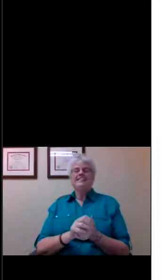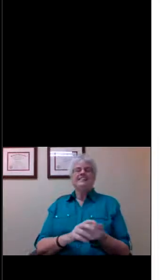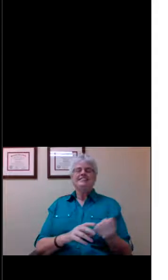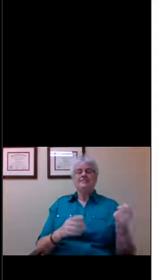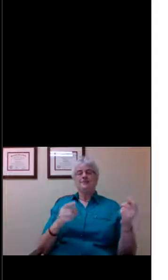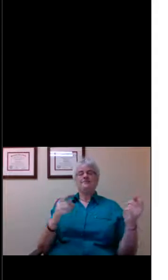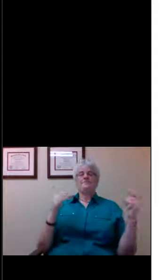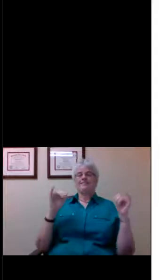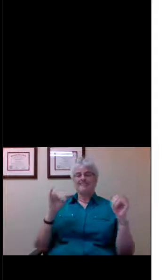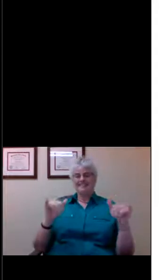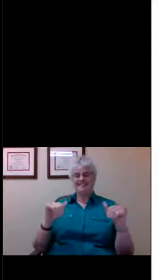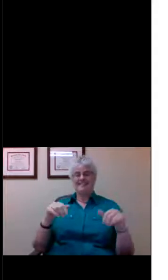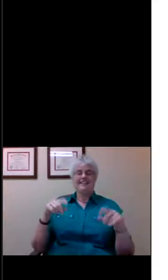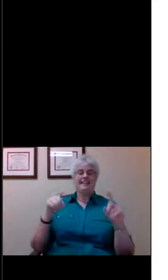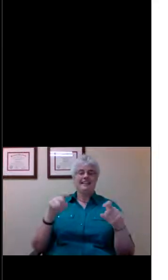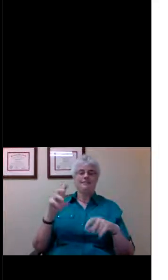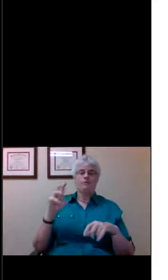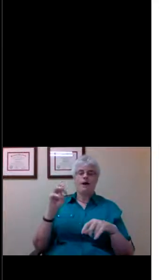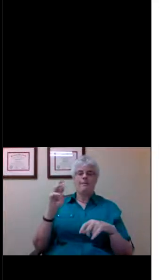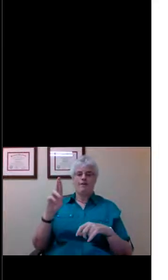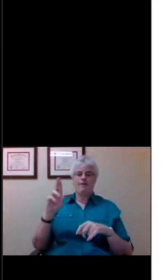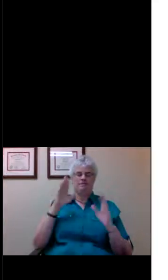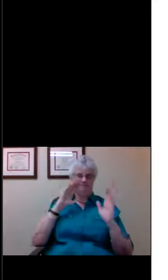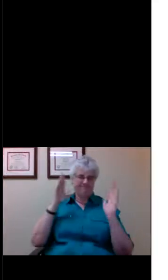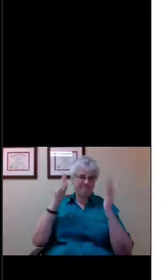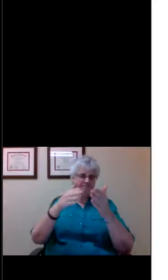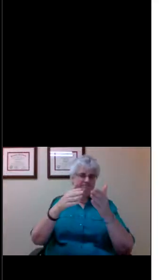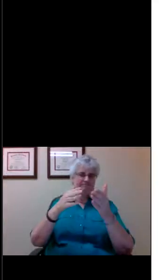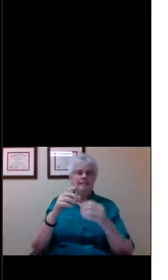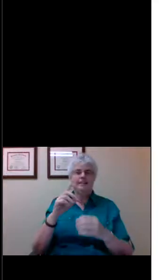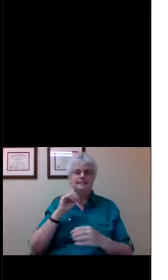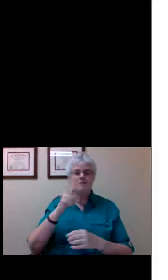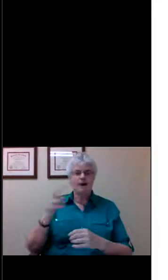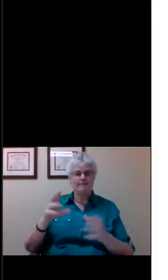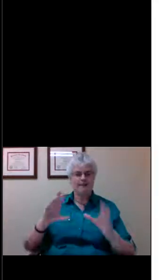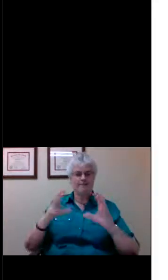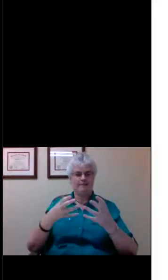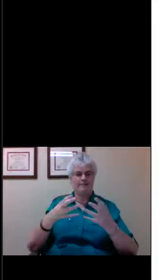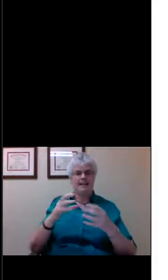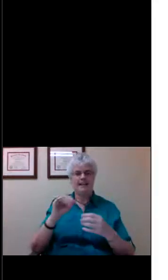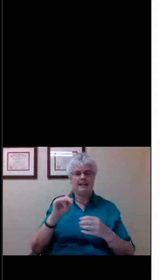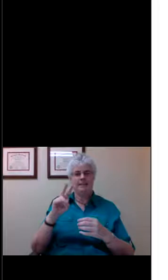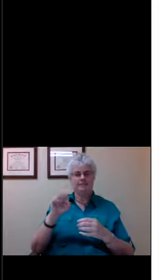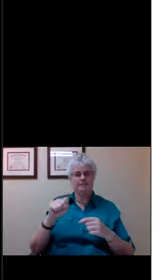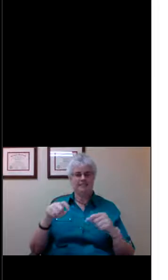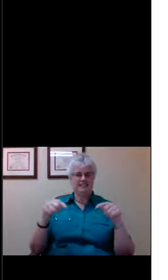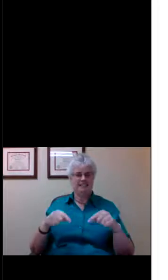that. So this webinar is focusing primarily on the Deaf and Hard-of-